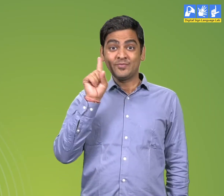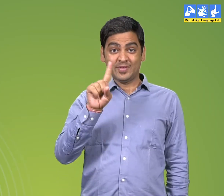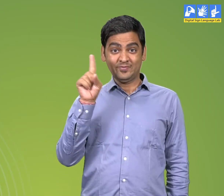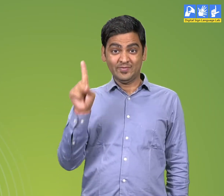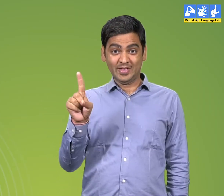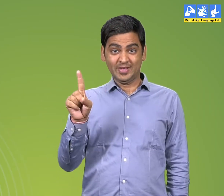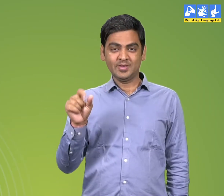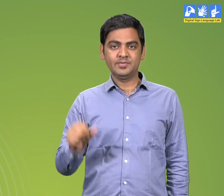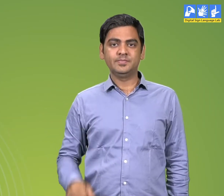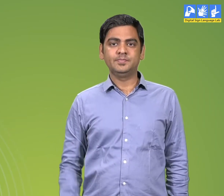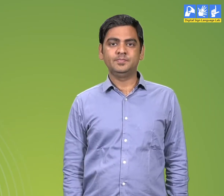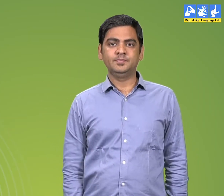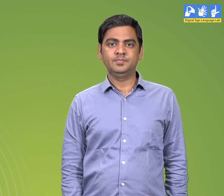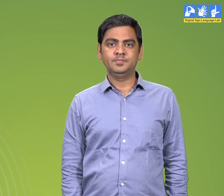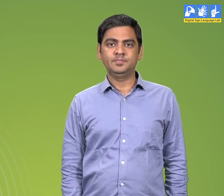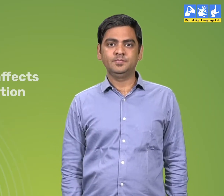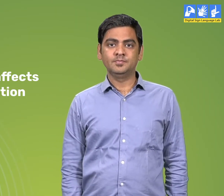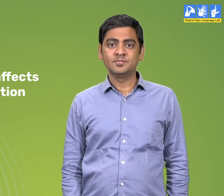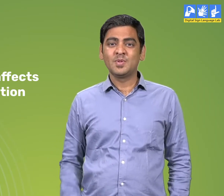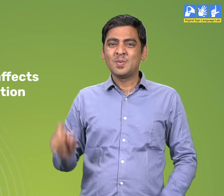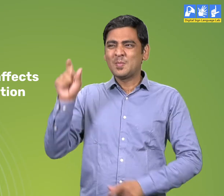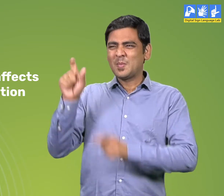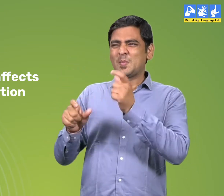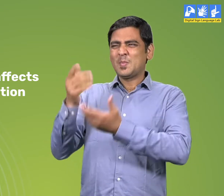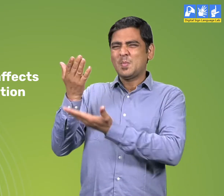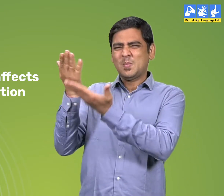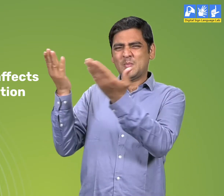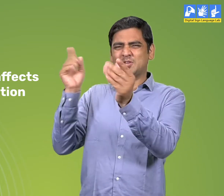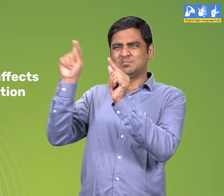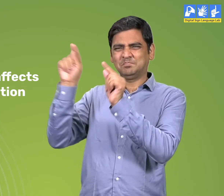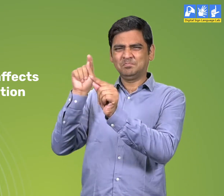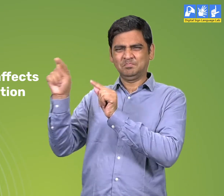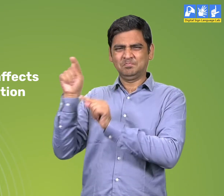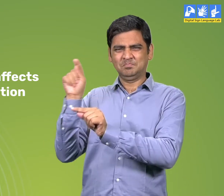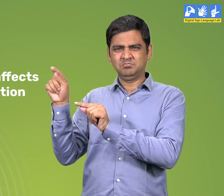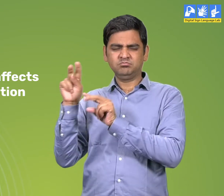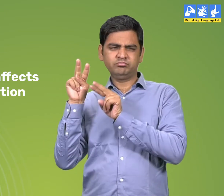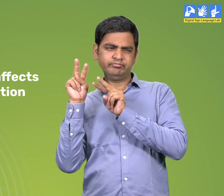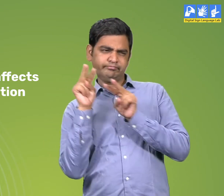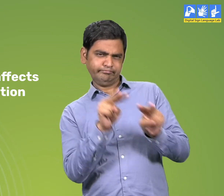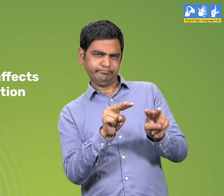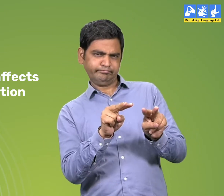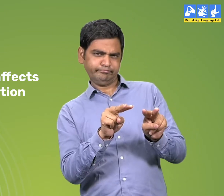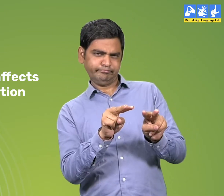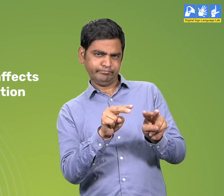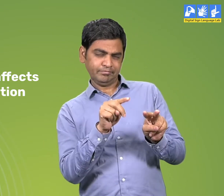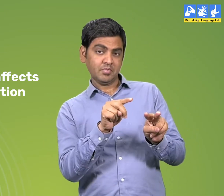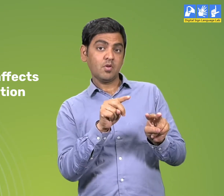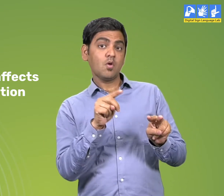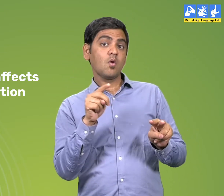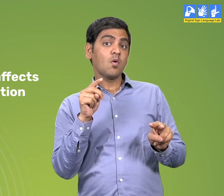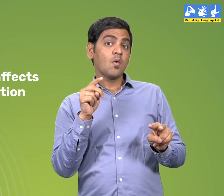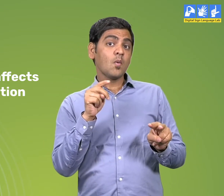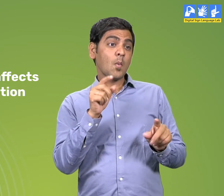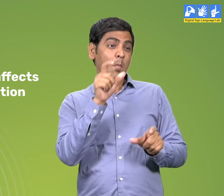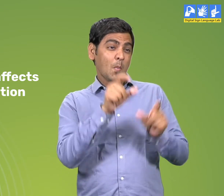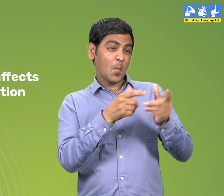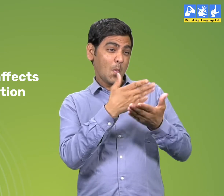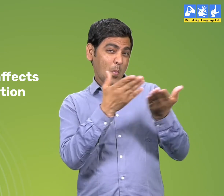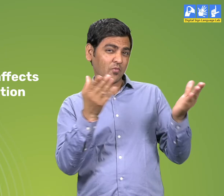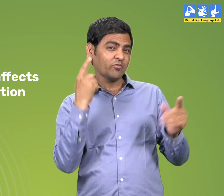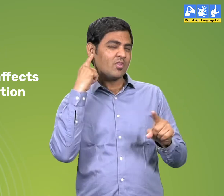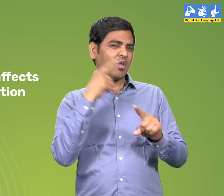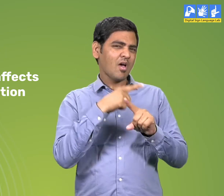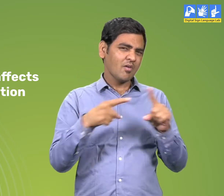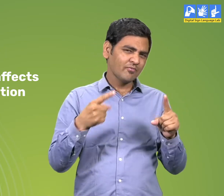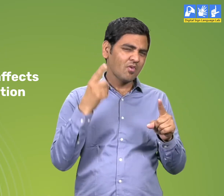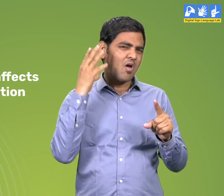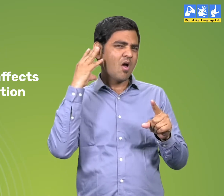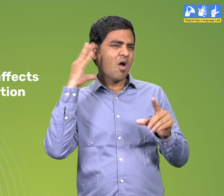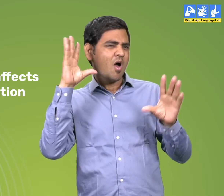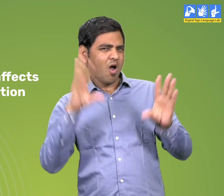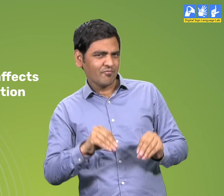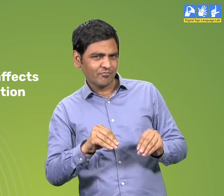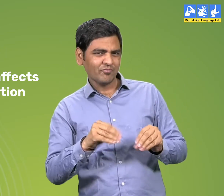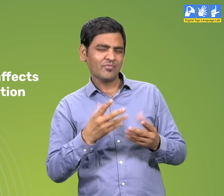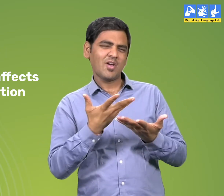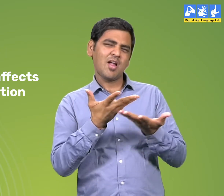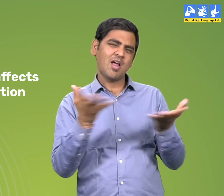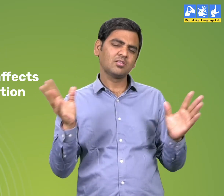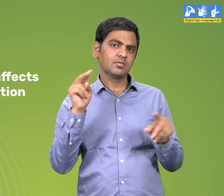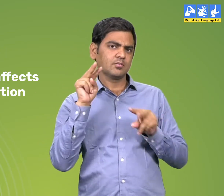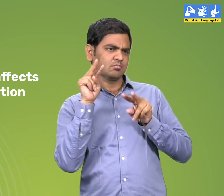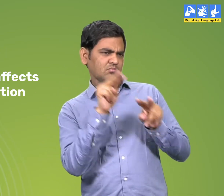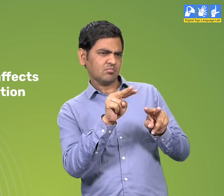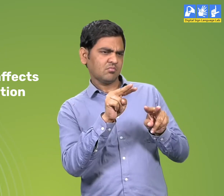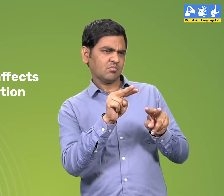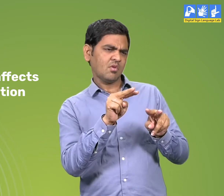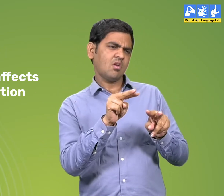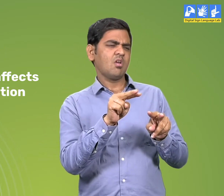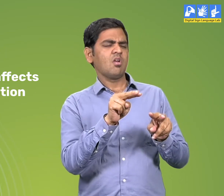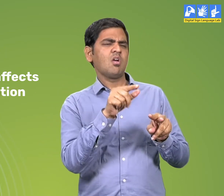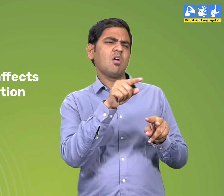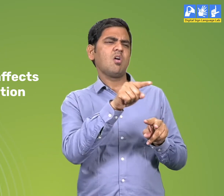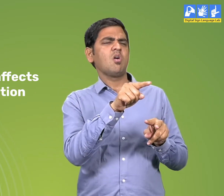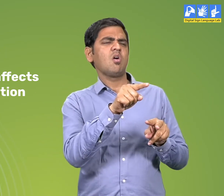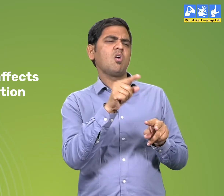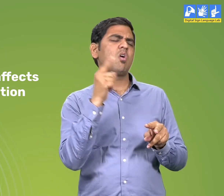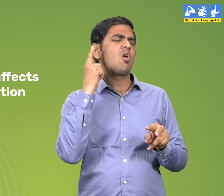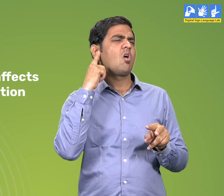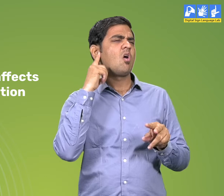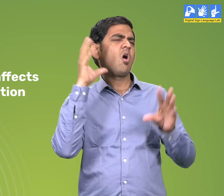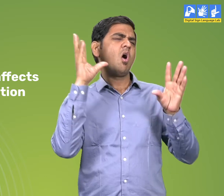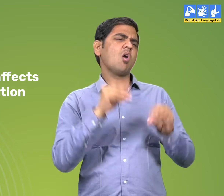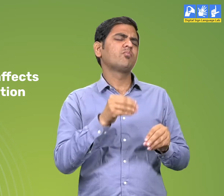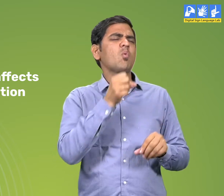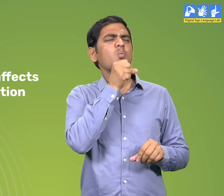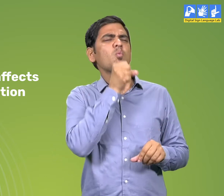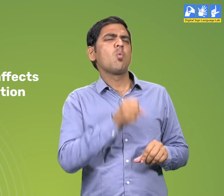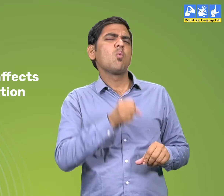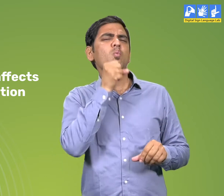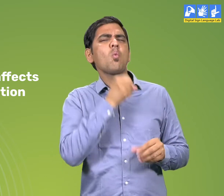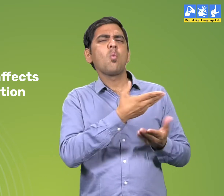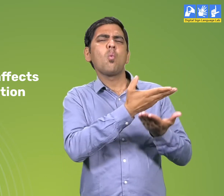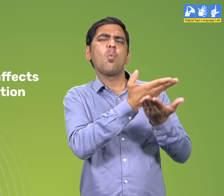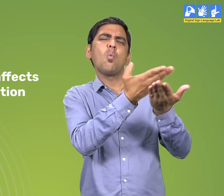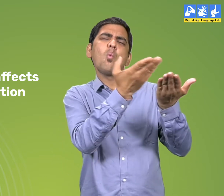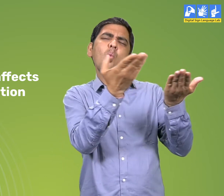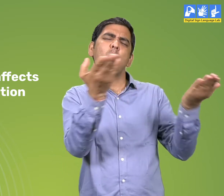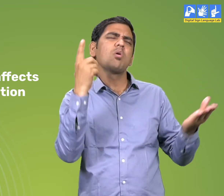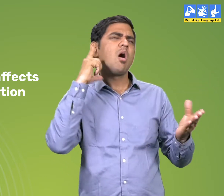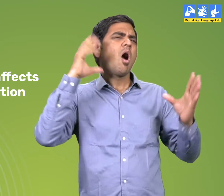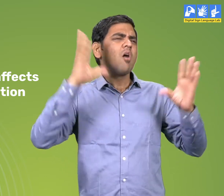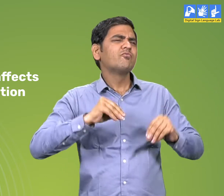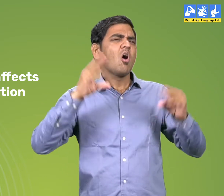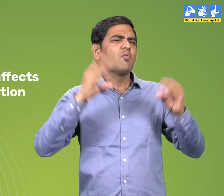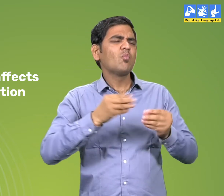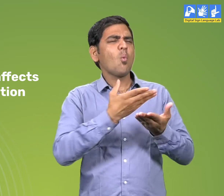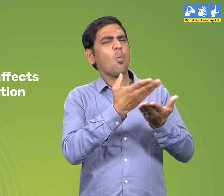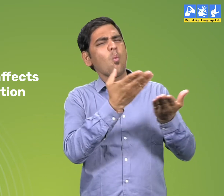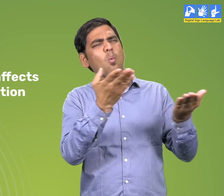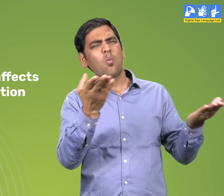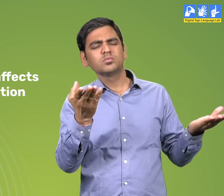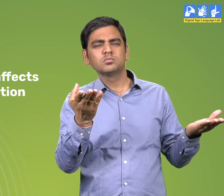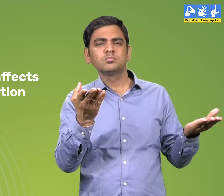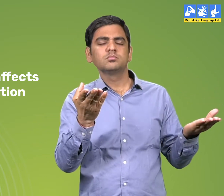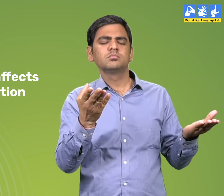11- Hearing loss only affects the older generation.